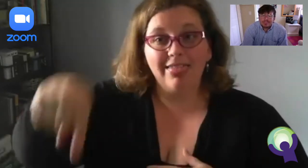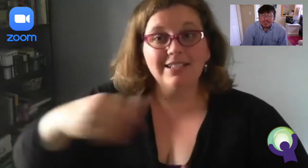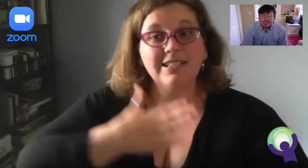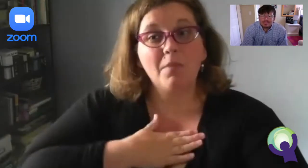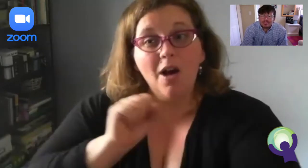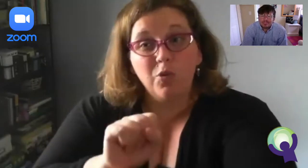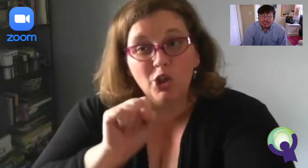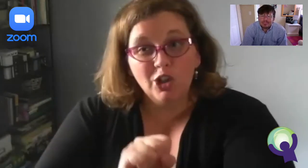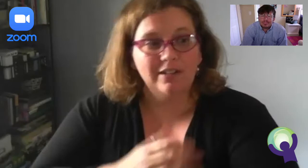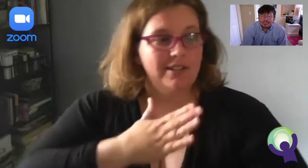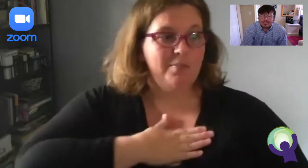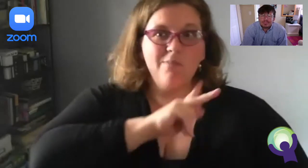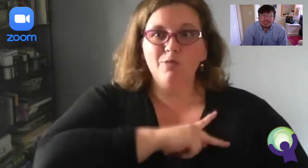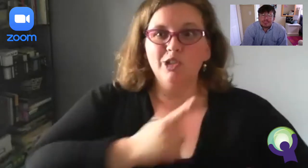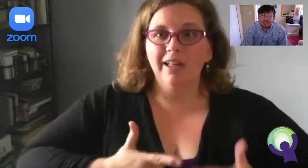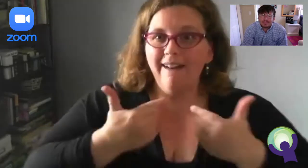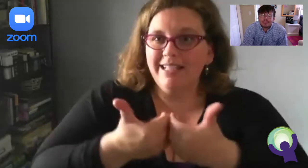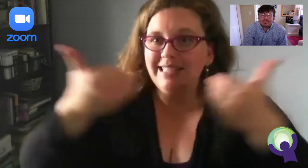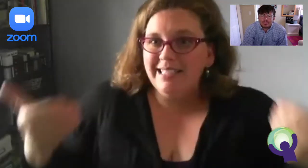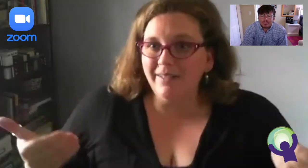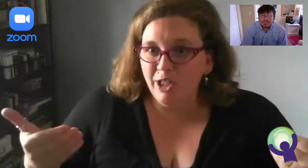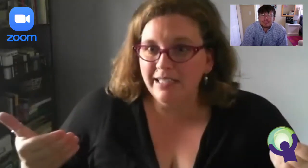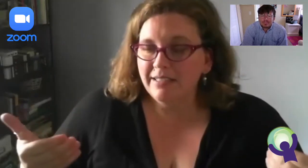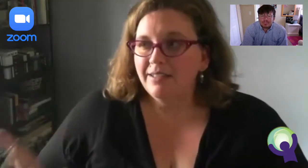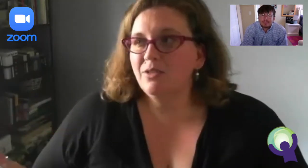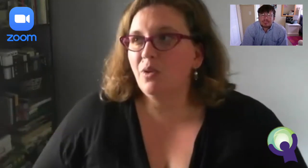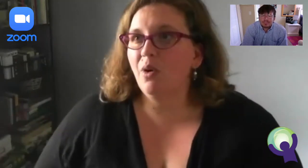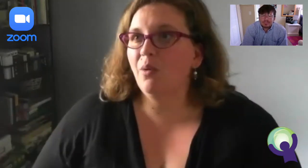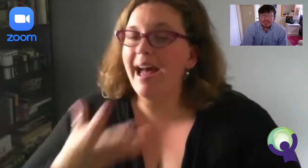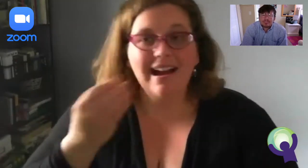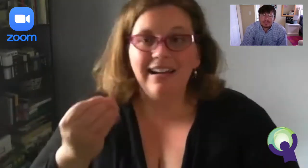whatever is going on in their life focus on my work keeping personal life